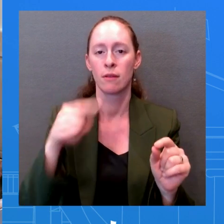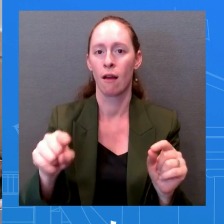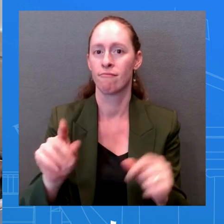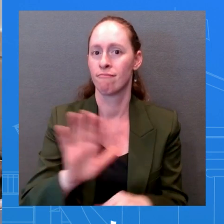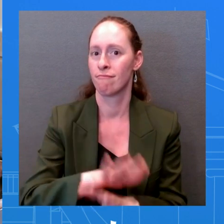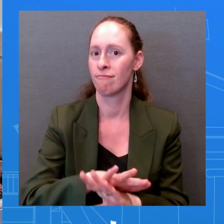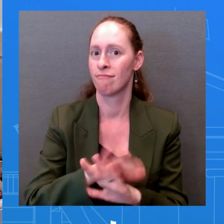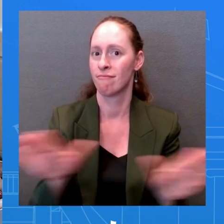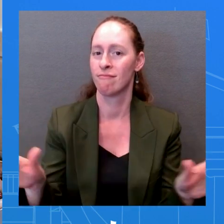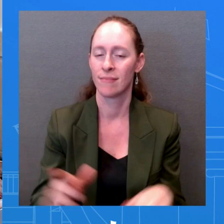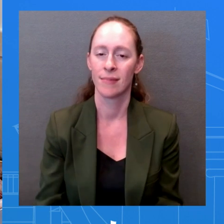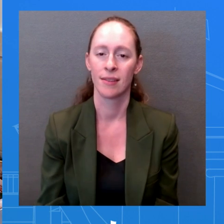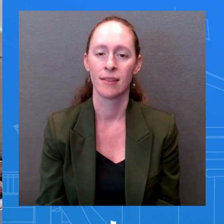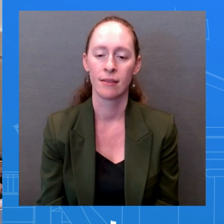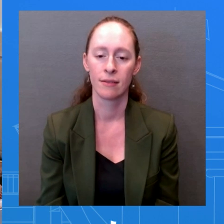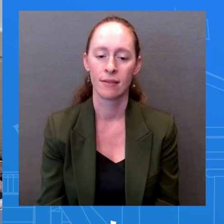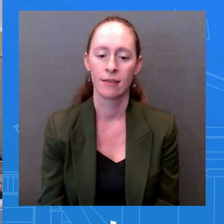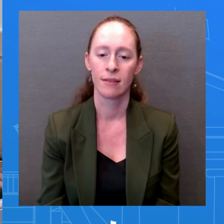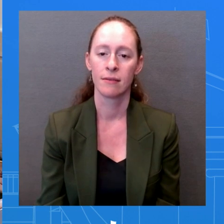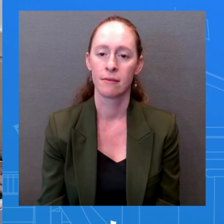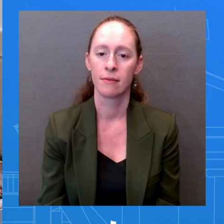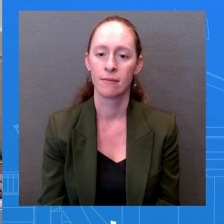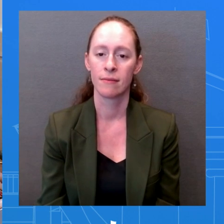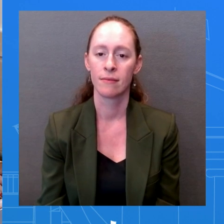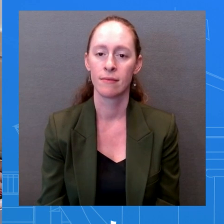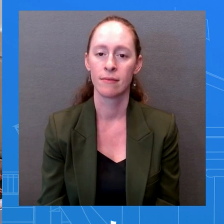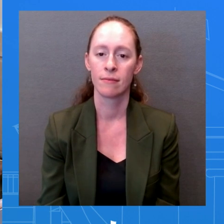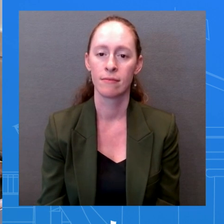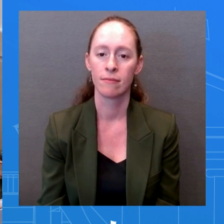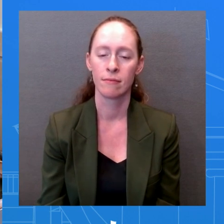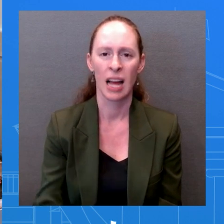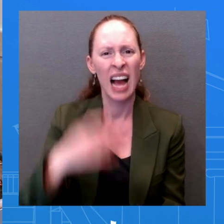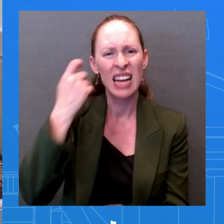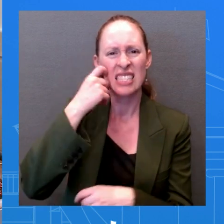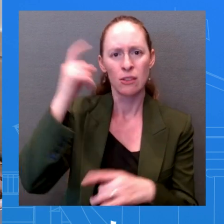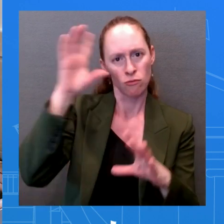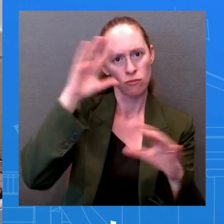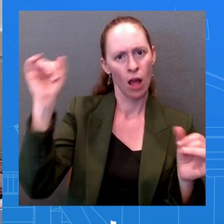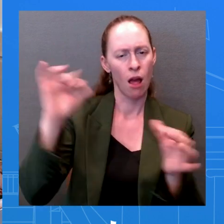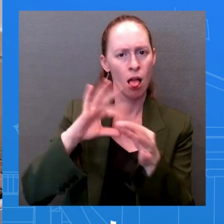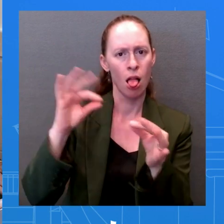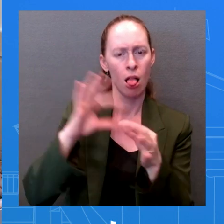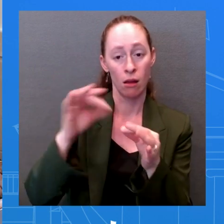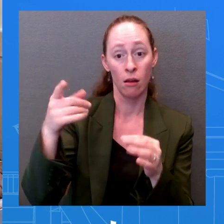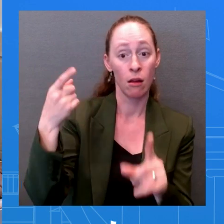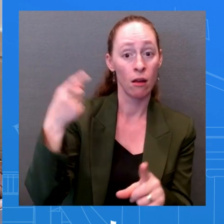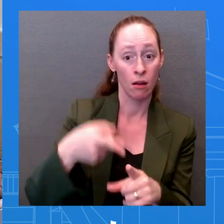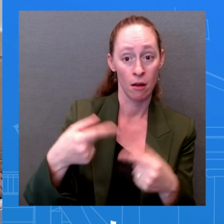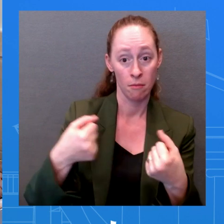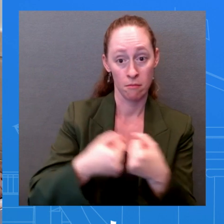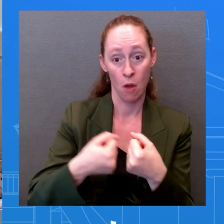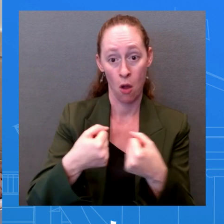Chuck Todd, over the weekend, "The border is secure." She also caveated that to say we also have a broken immigration system